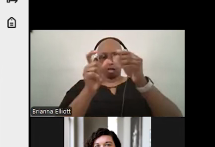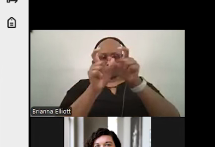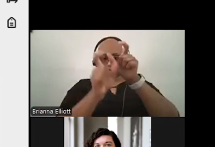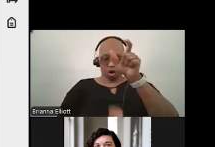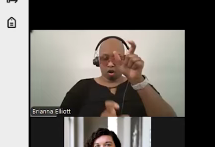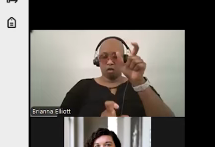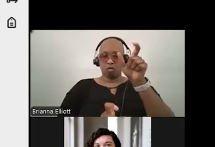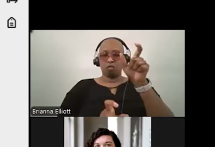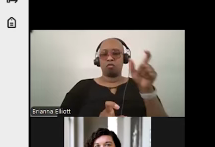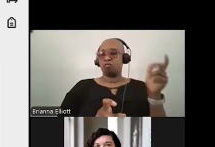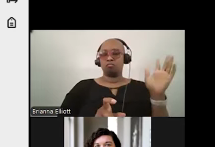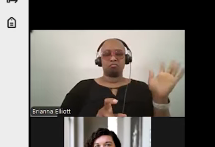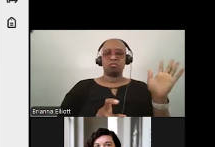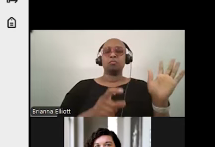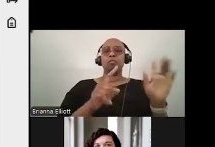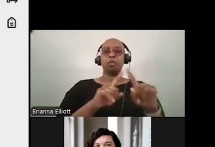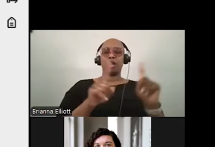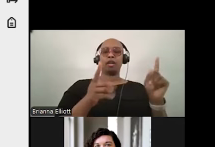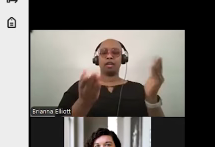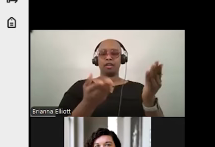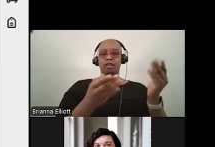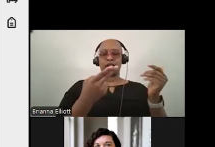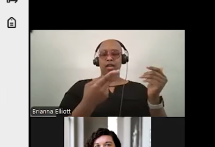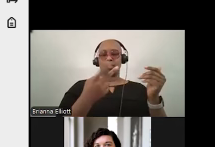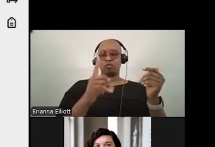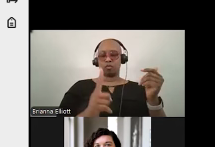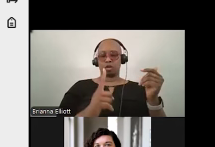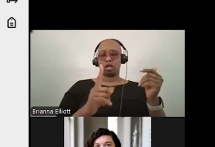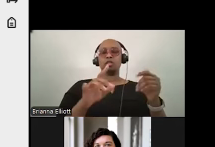does not have any subheadings. So I'm going to go click okay. It's going to give me something that